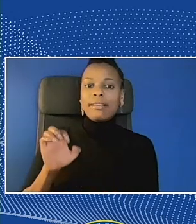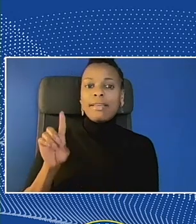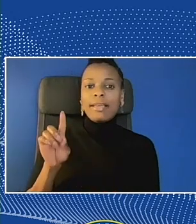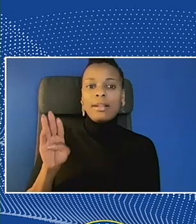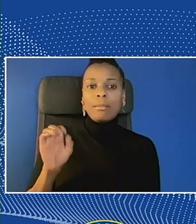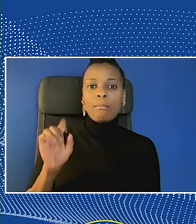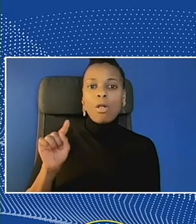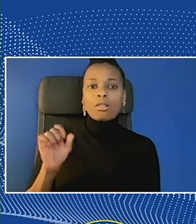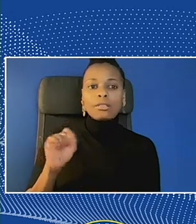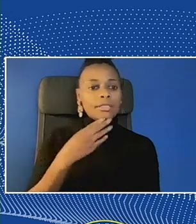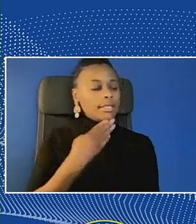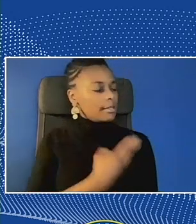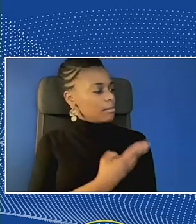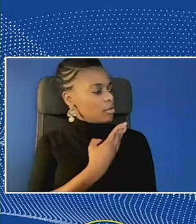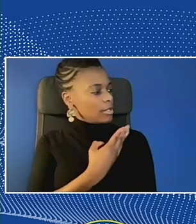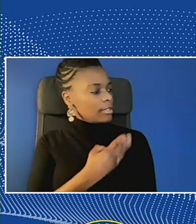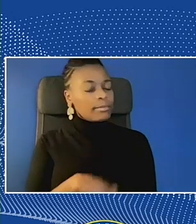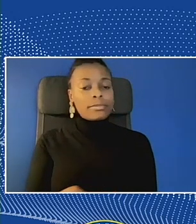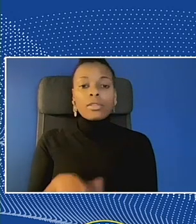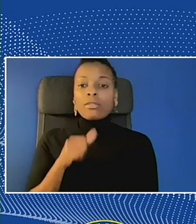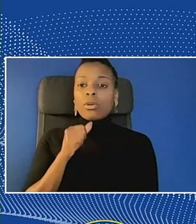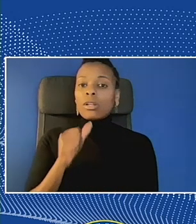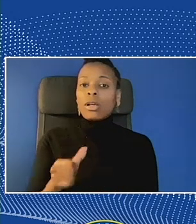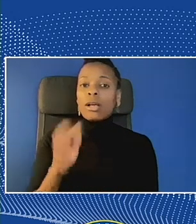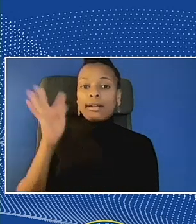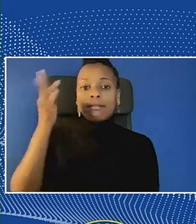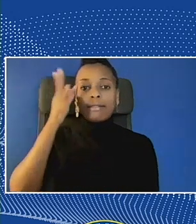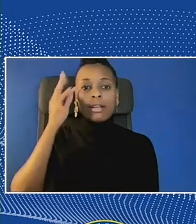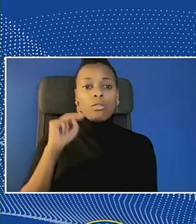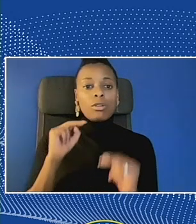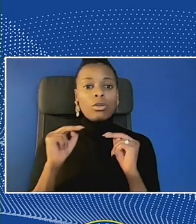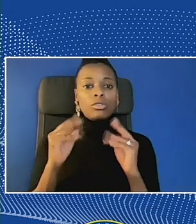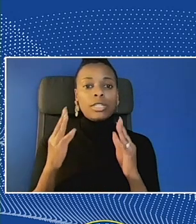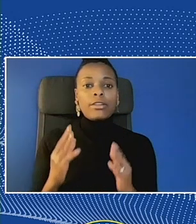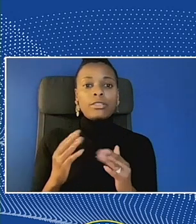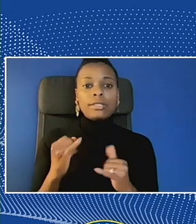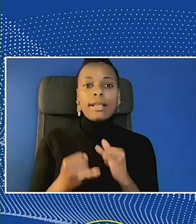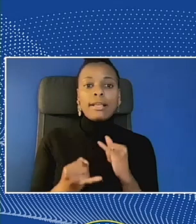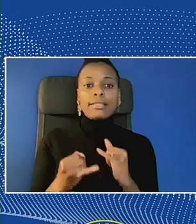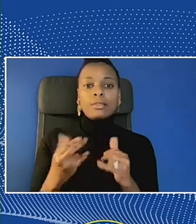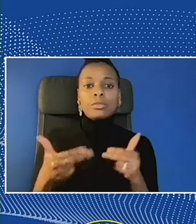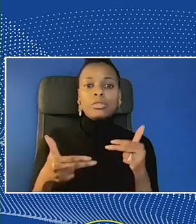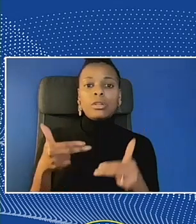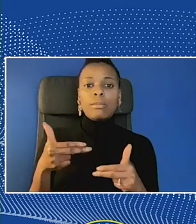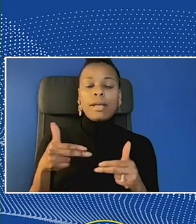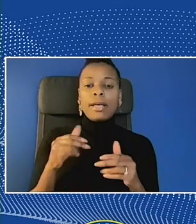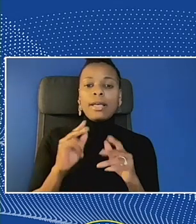Of our nonfederal negotiators, we are lastly, joined by individuals with disabilities or organizations representing